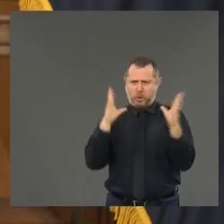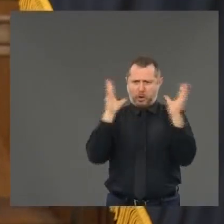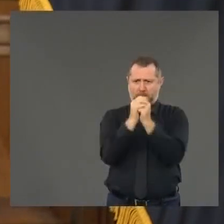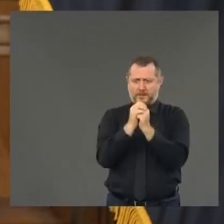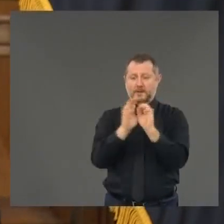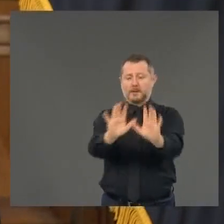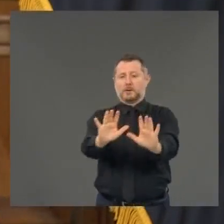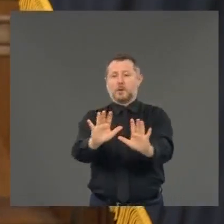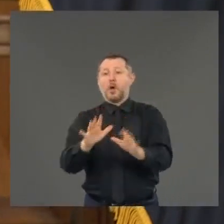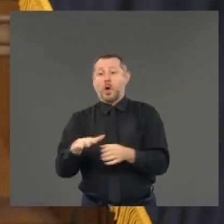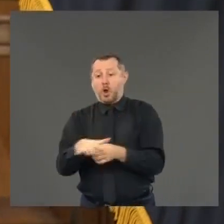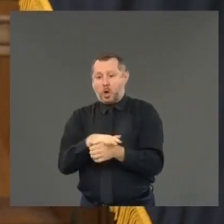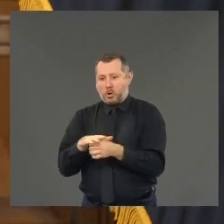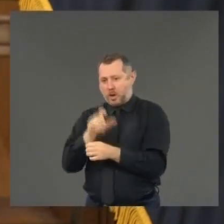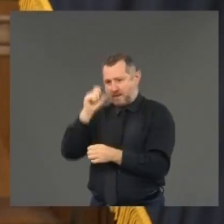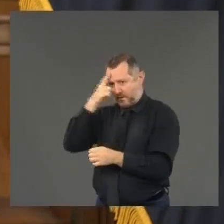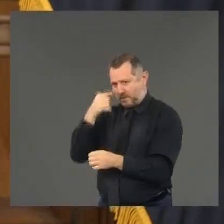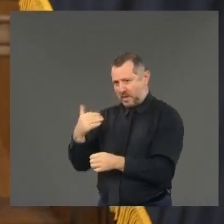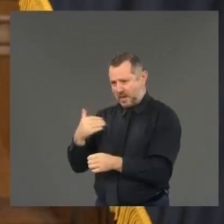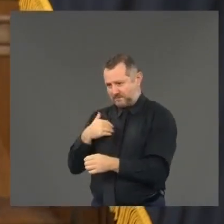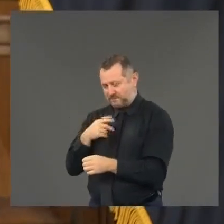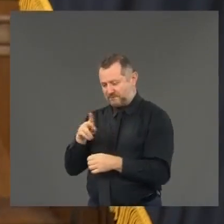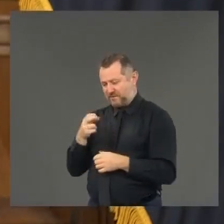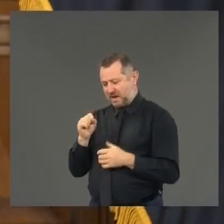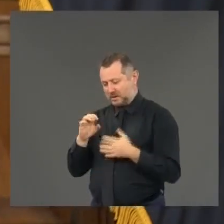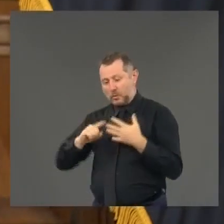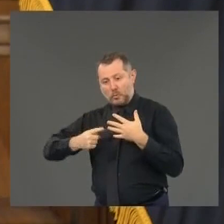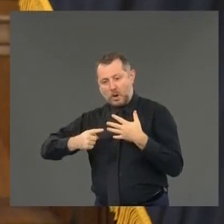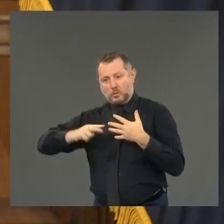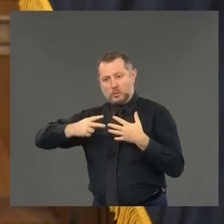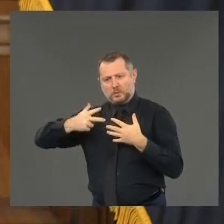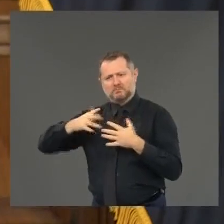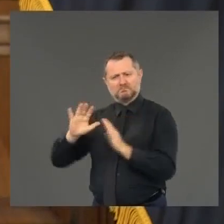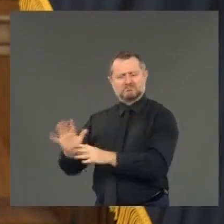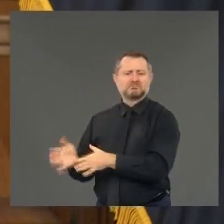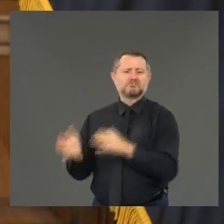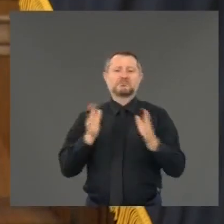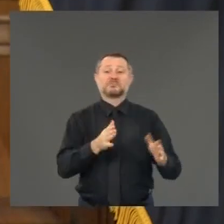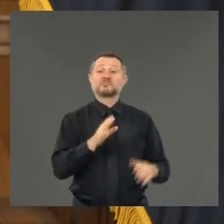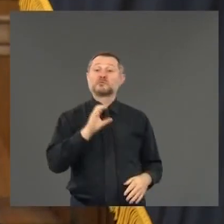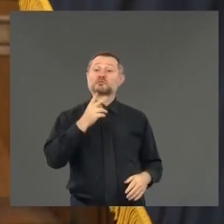THERE IS A LOT IN THERE. THE LOCAL GOVERNMENTS HAVE A PHASED REOPENING PLAN AND THE